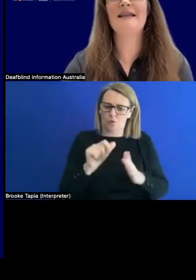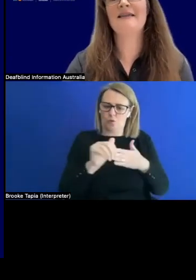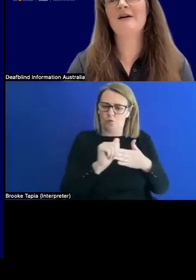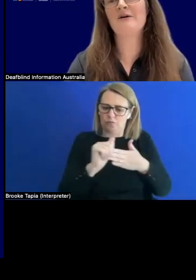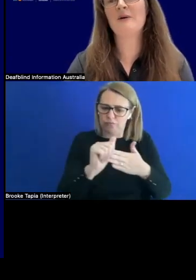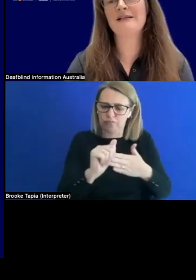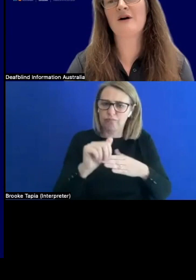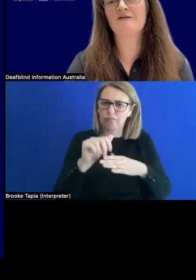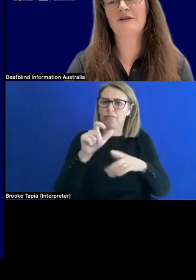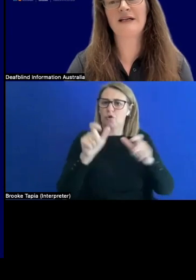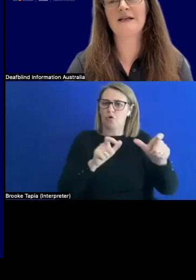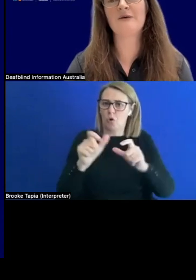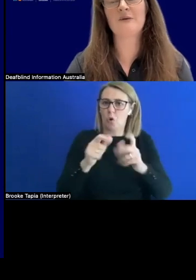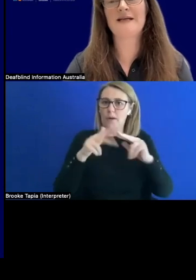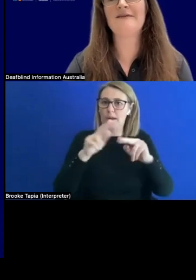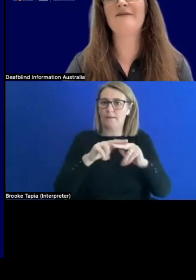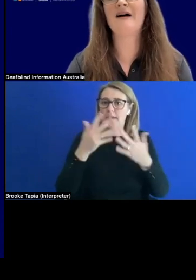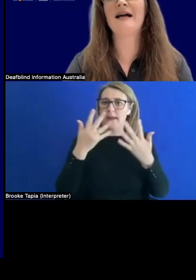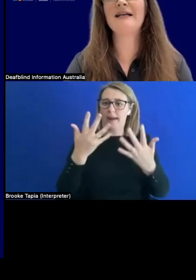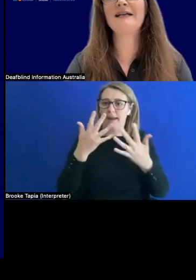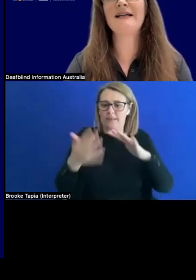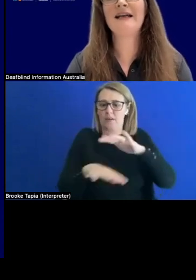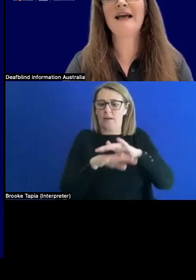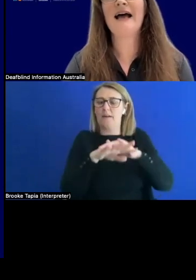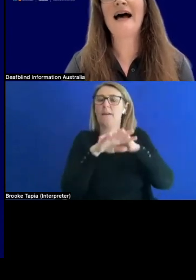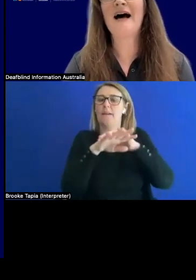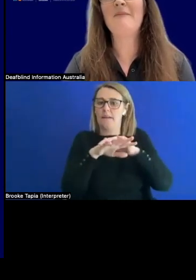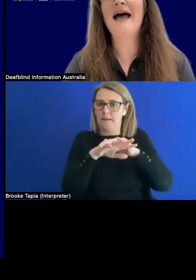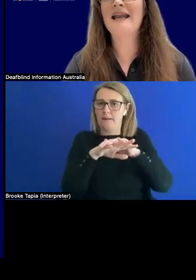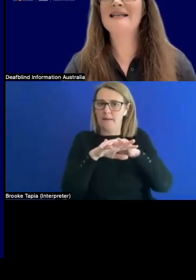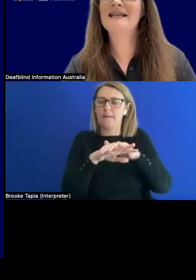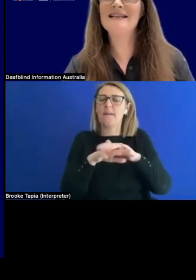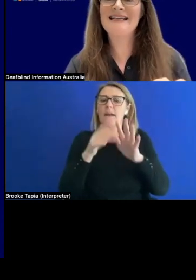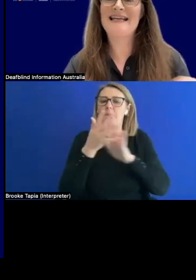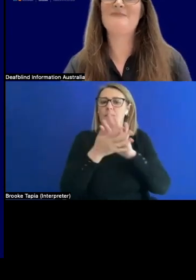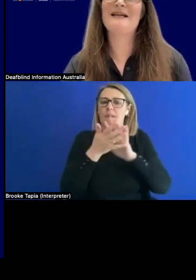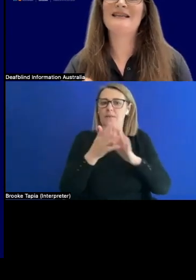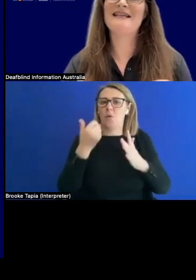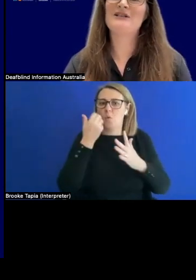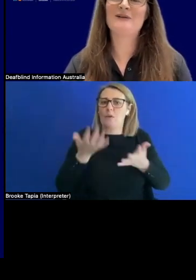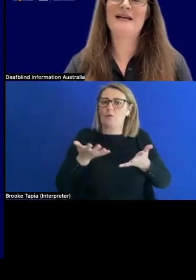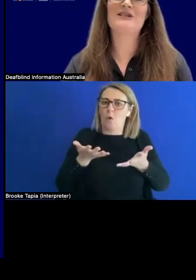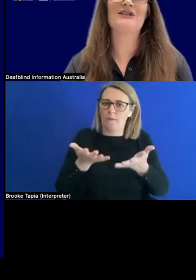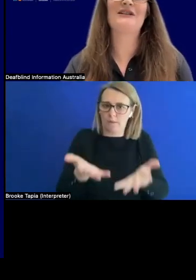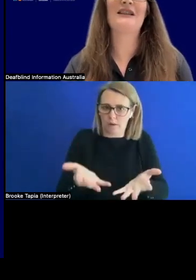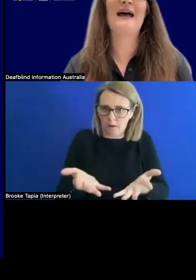then they’re always offering and always inviting, and keeping the interaction